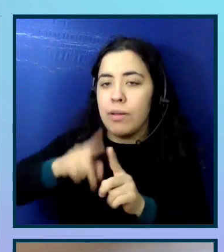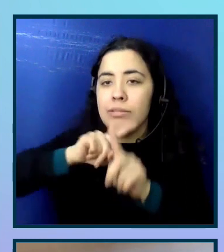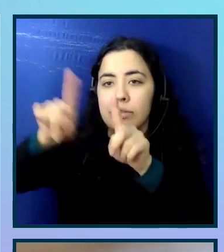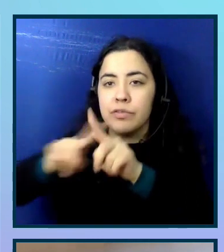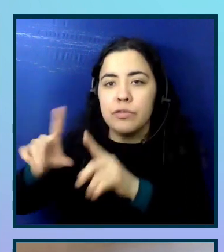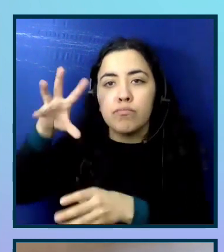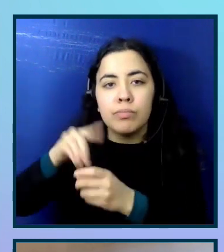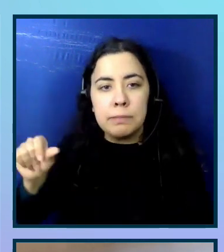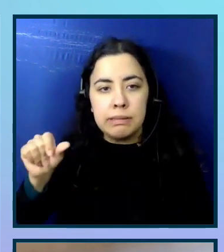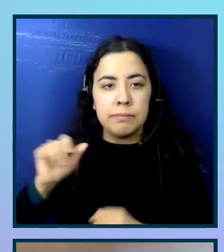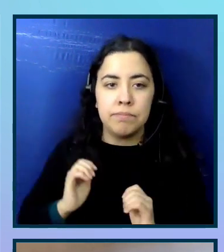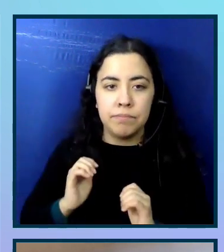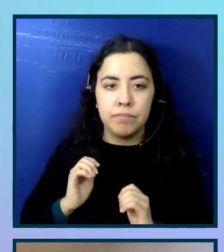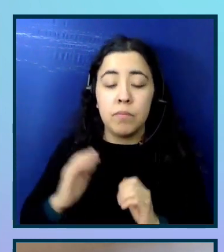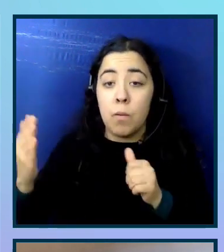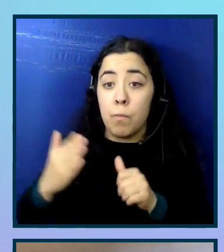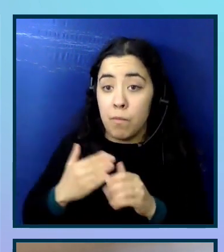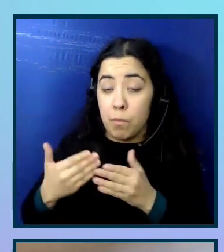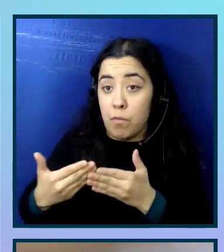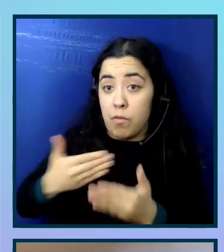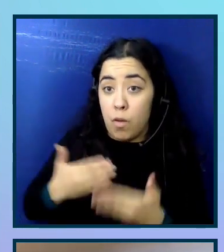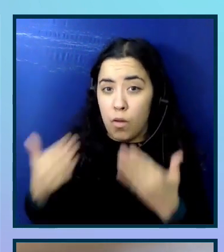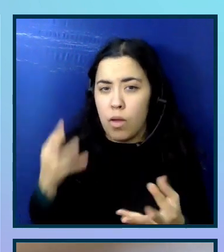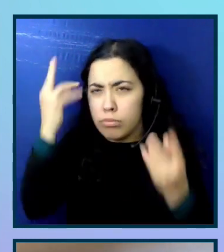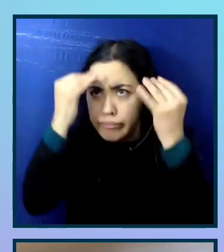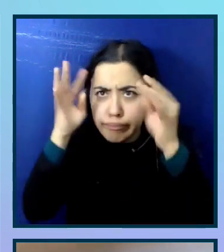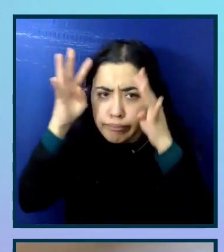Before the brainstorming and prototyping stages begin,